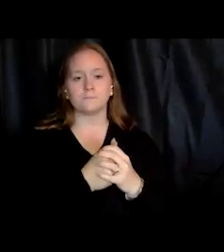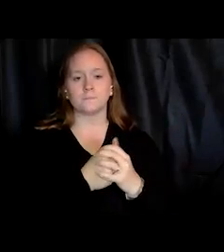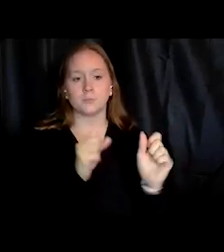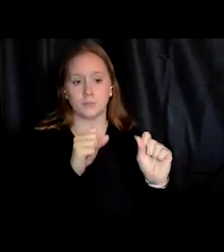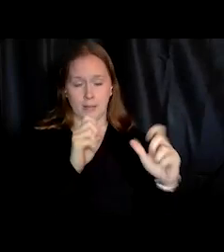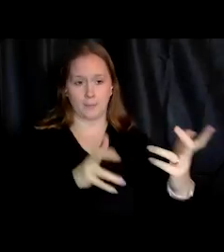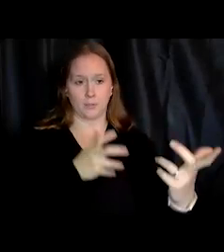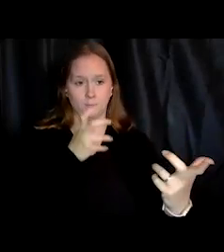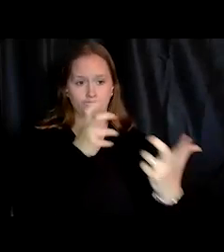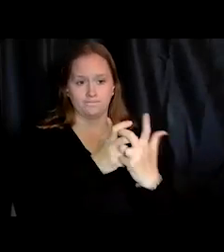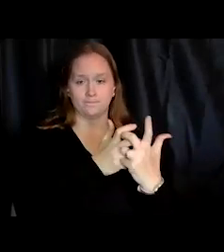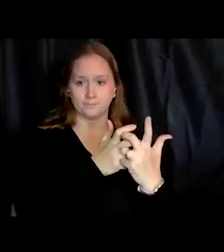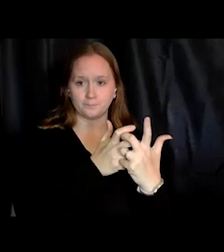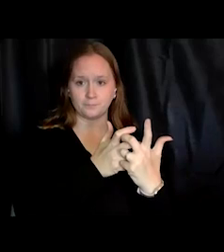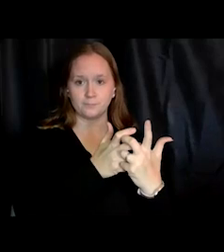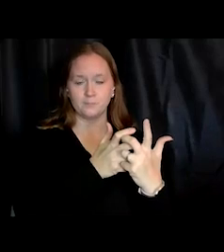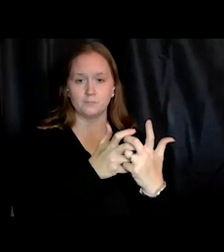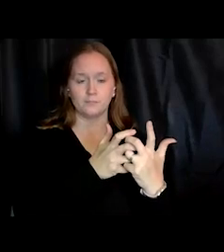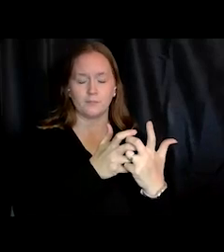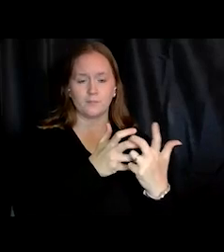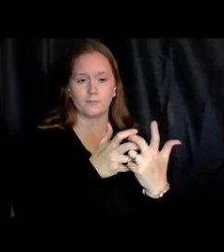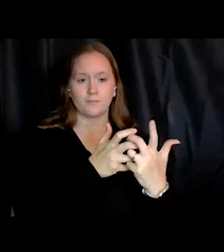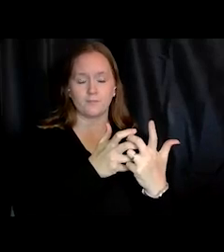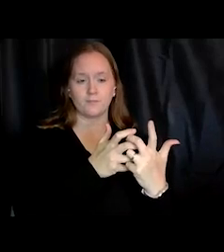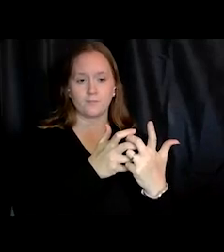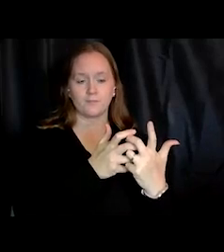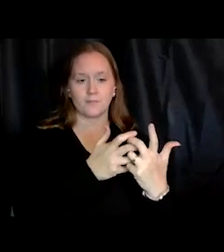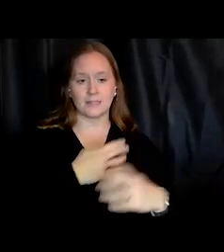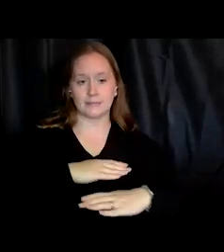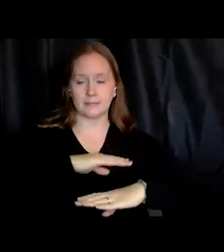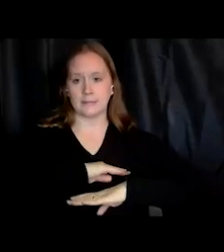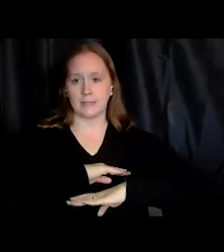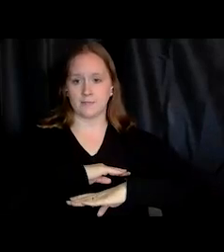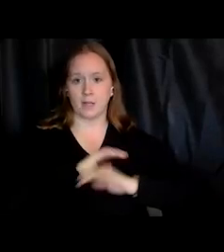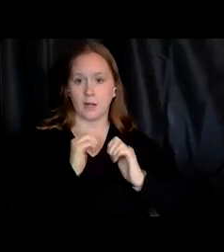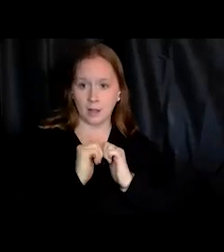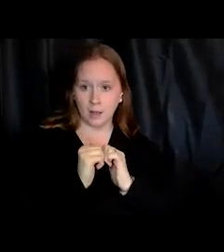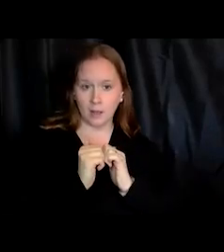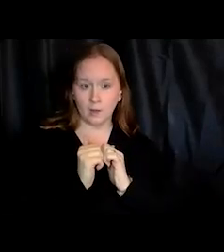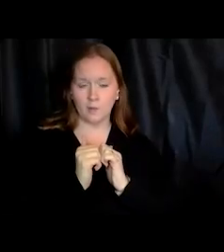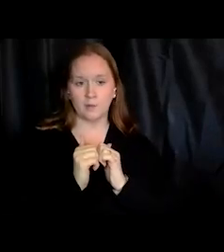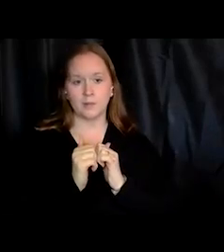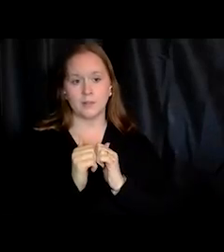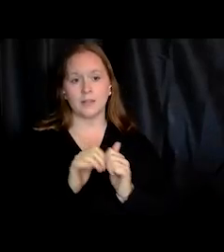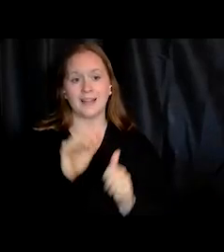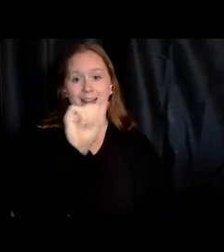and other psychotic disorders, it's satisfied by A and B or A and C.